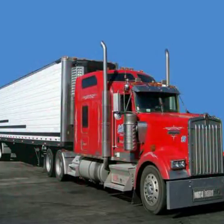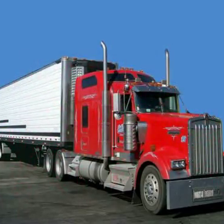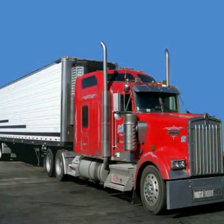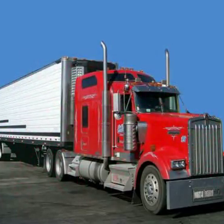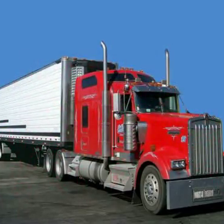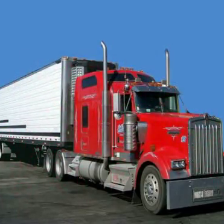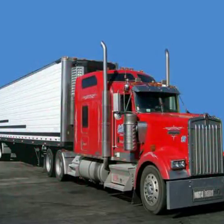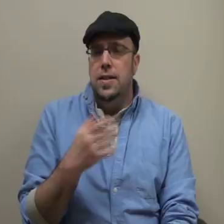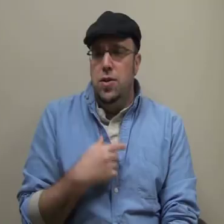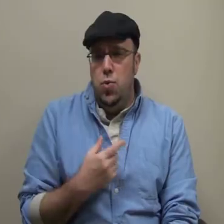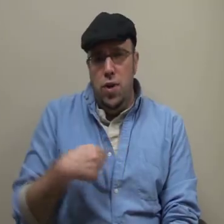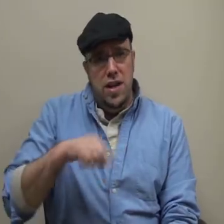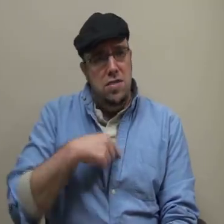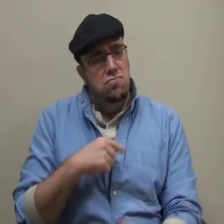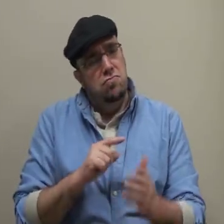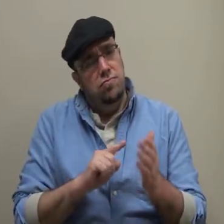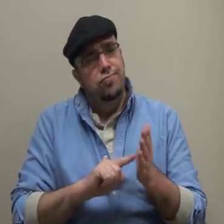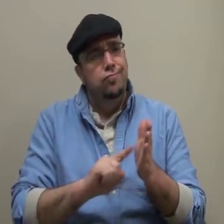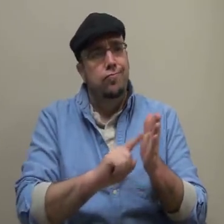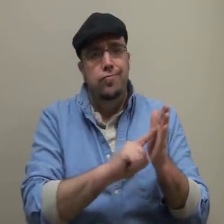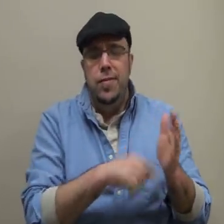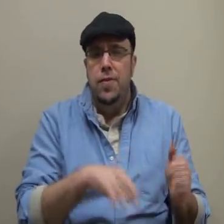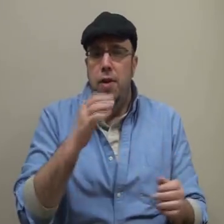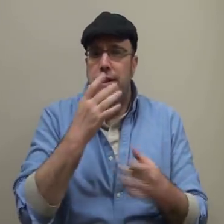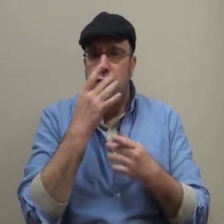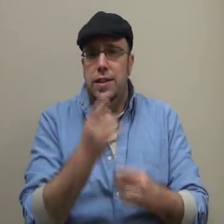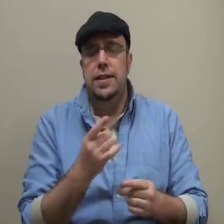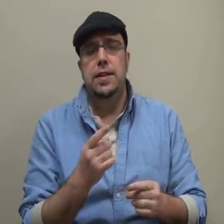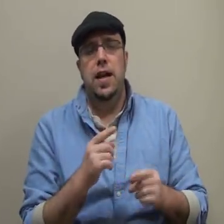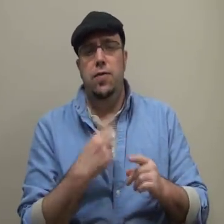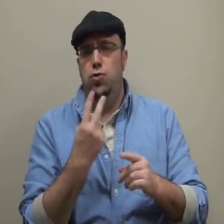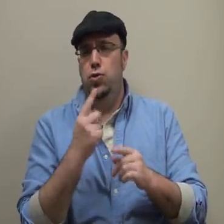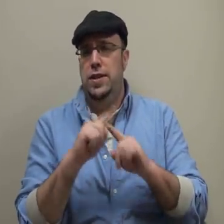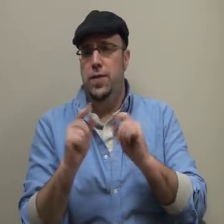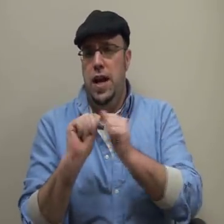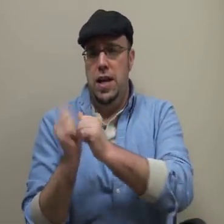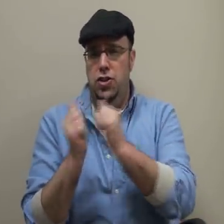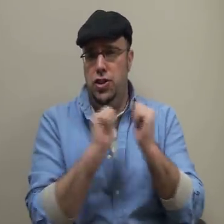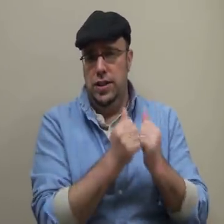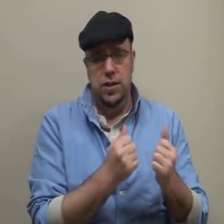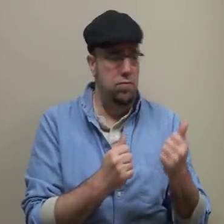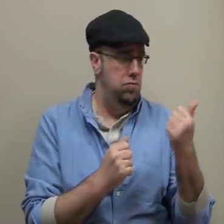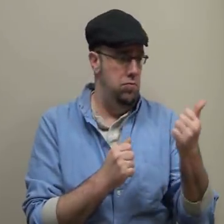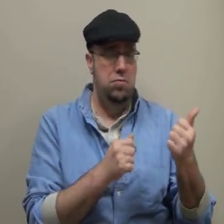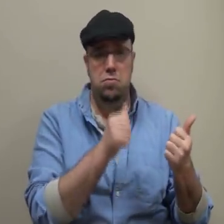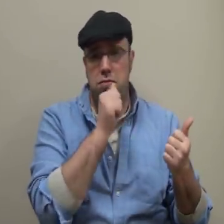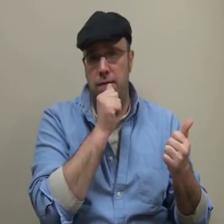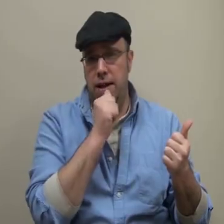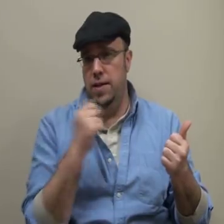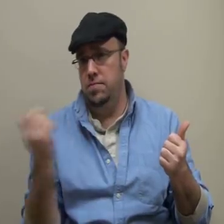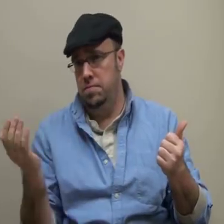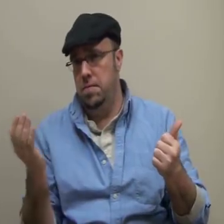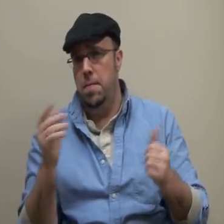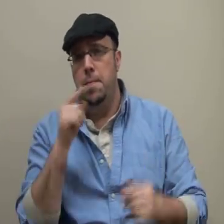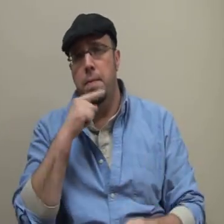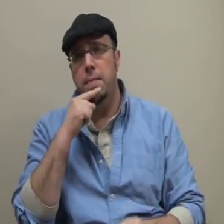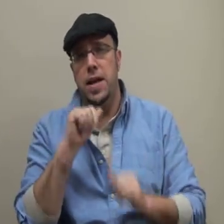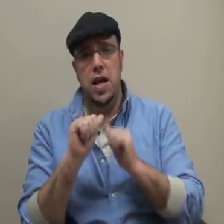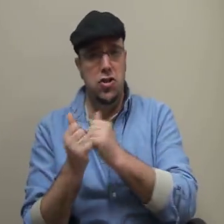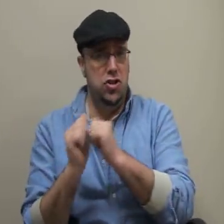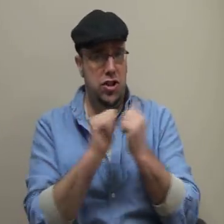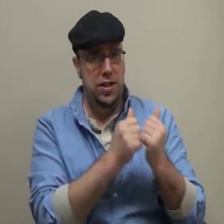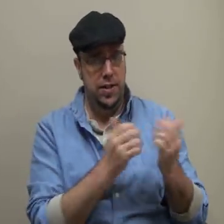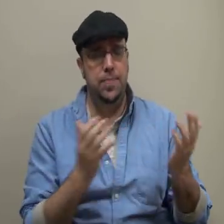In our discussion, we found it interesting that there are two different agencies, private and public.